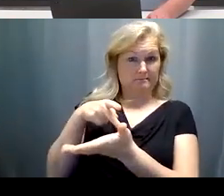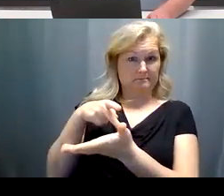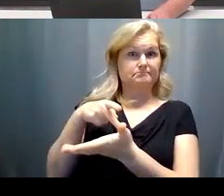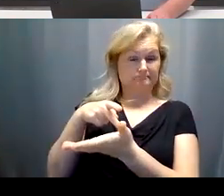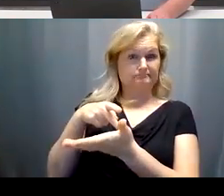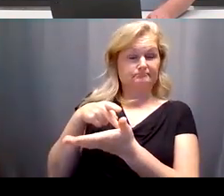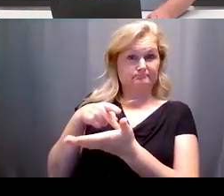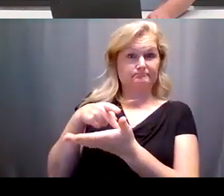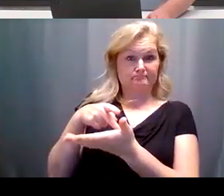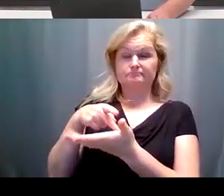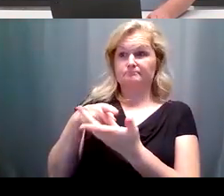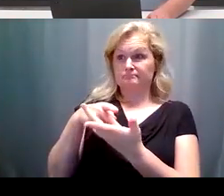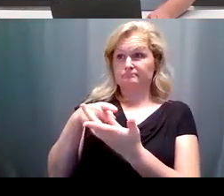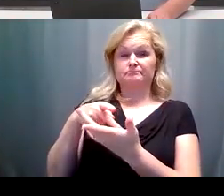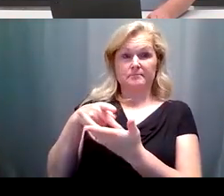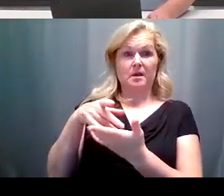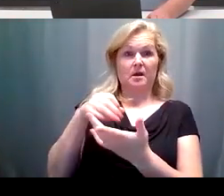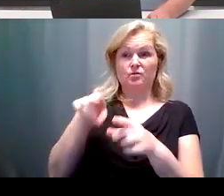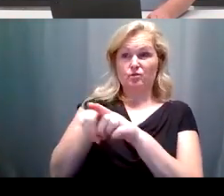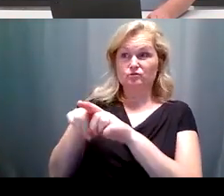To work at a federal election and attend training session